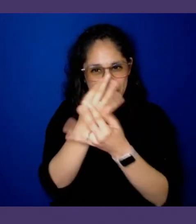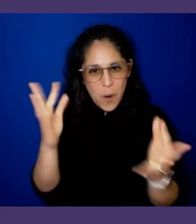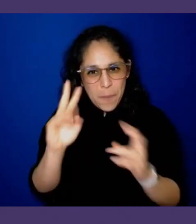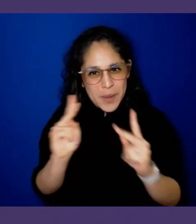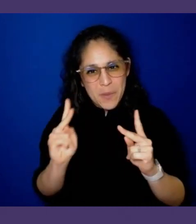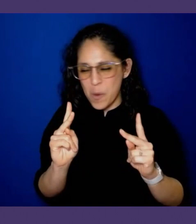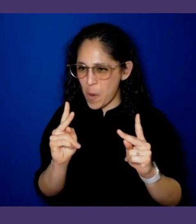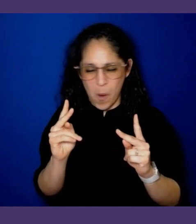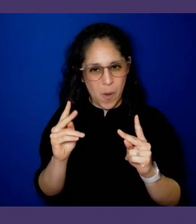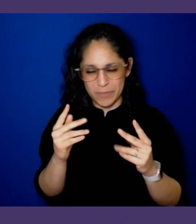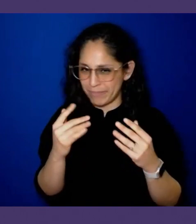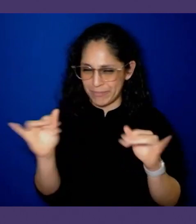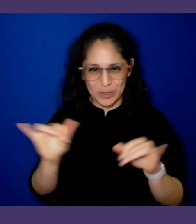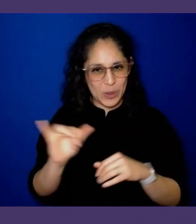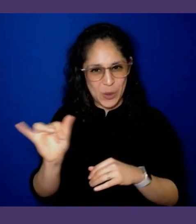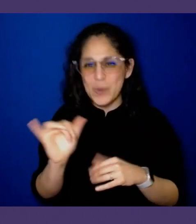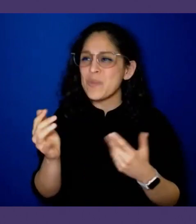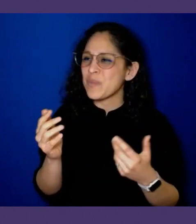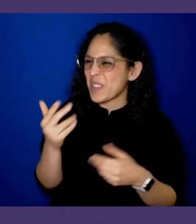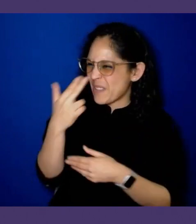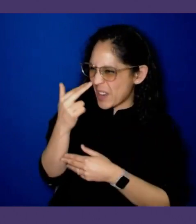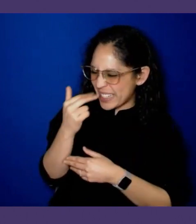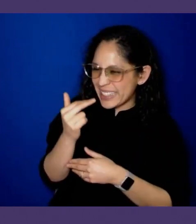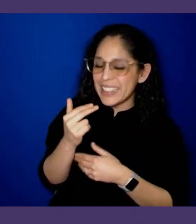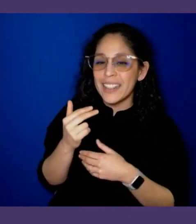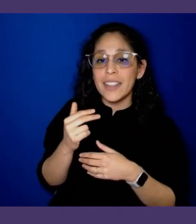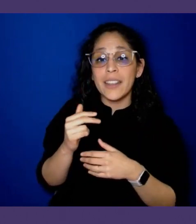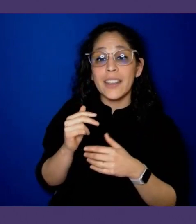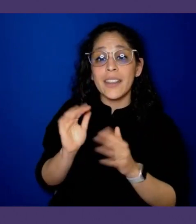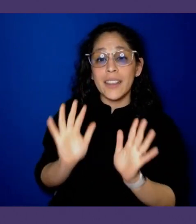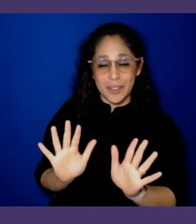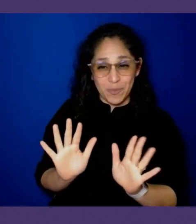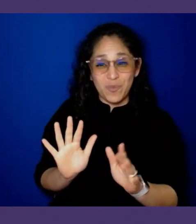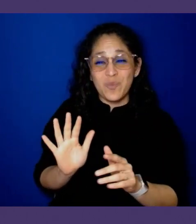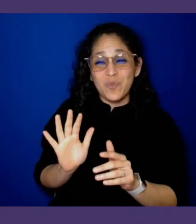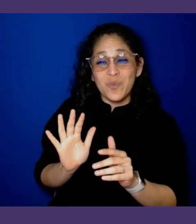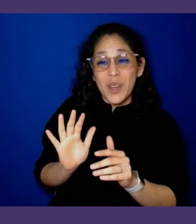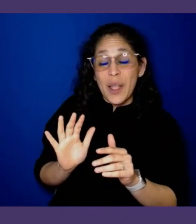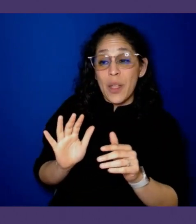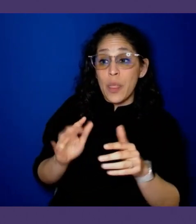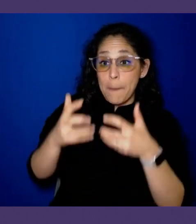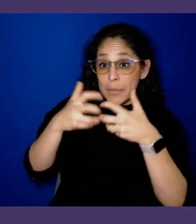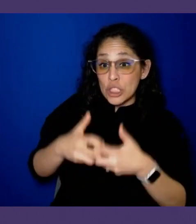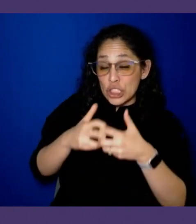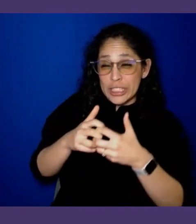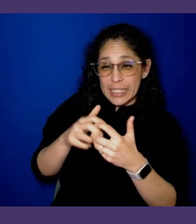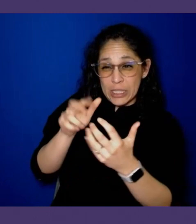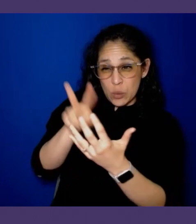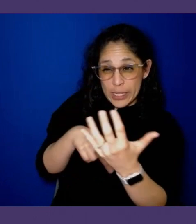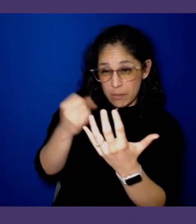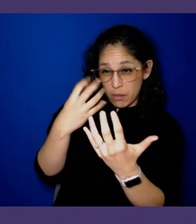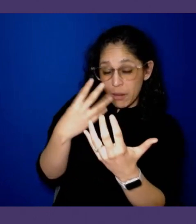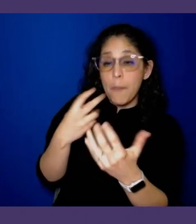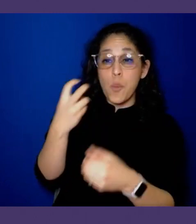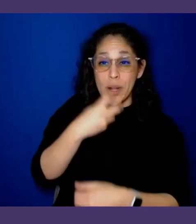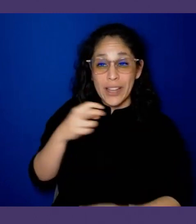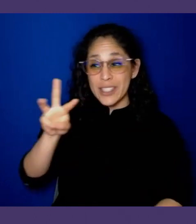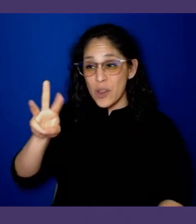Shawn Lawton Henry: It's funny actually, primarily screen readers pronounce it "why", but we pronounce it "way".